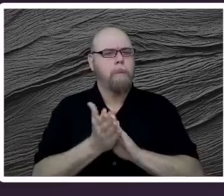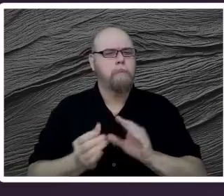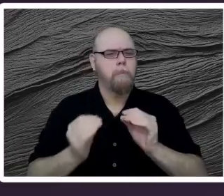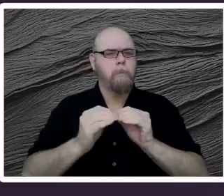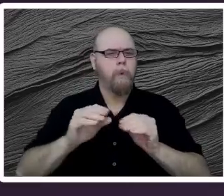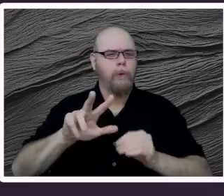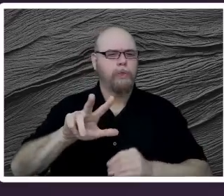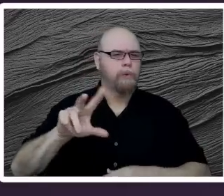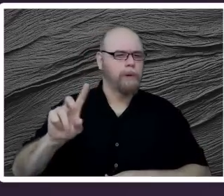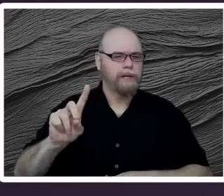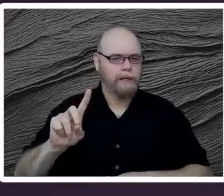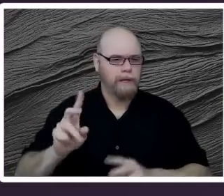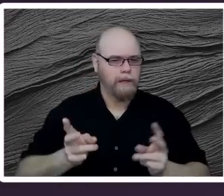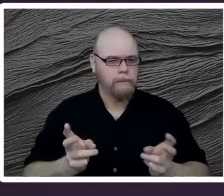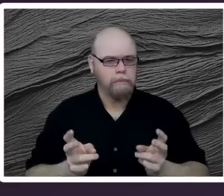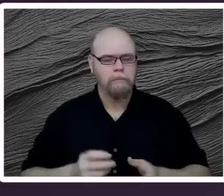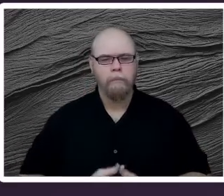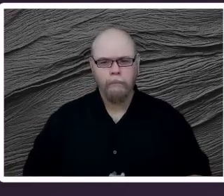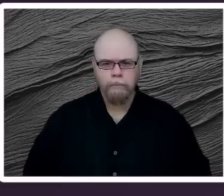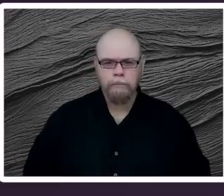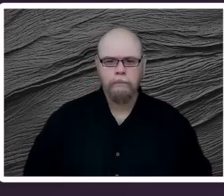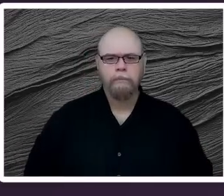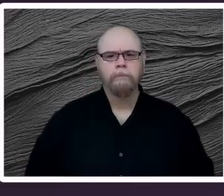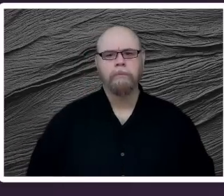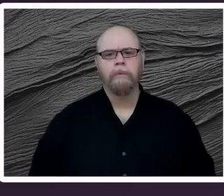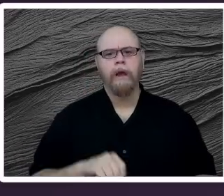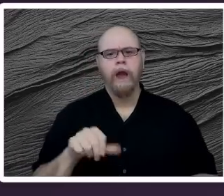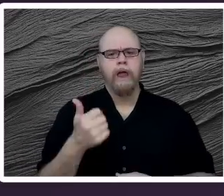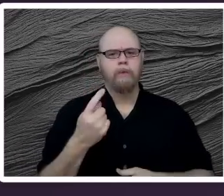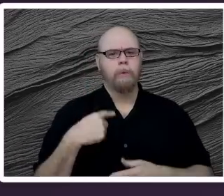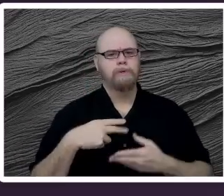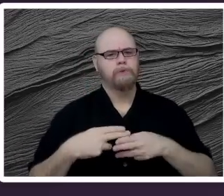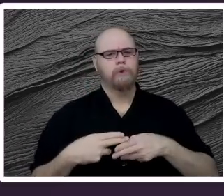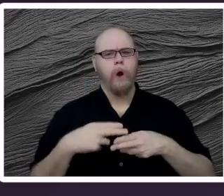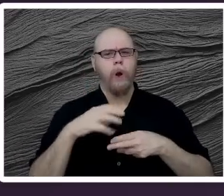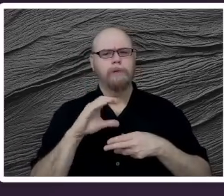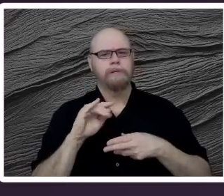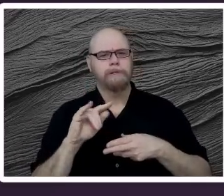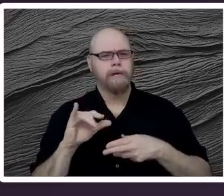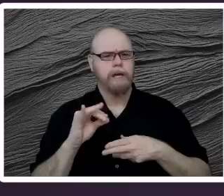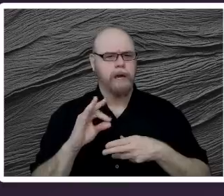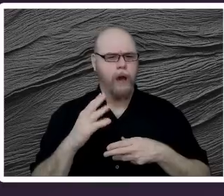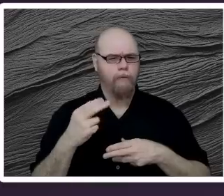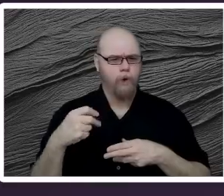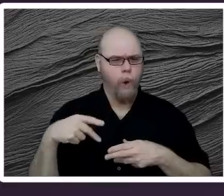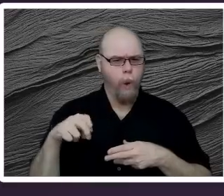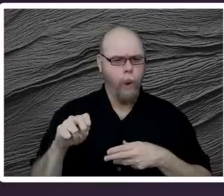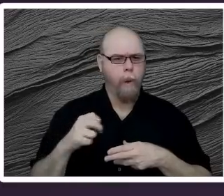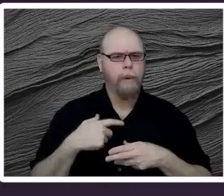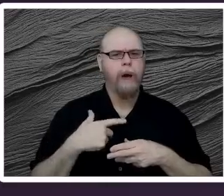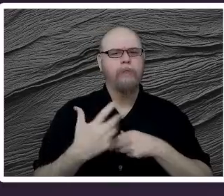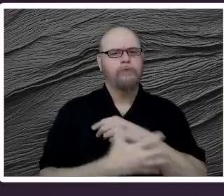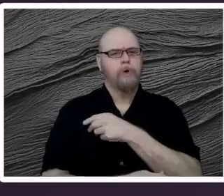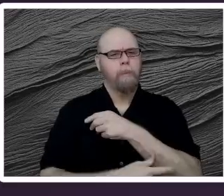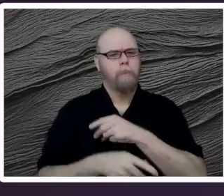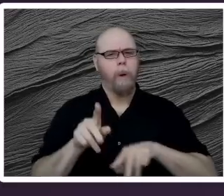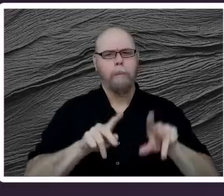Another exhibit I'd like to mention is called City of Hope: Resurrection City and the 1968 Poor People's Campaign, which explores Dr. Martin Luther